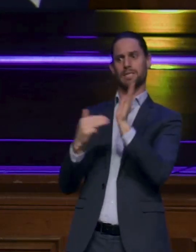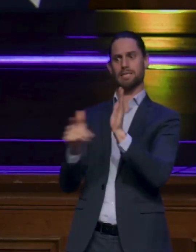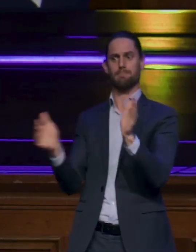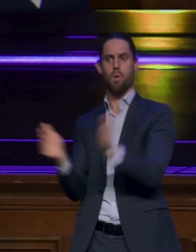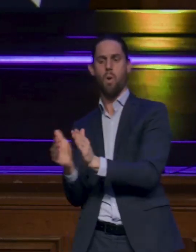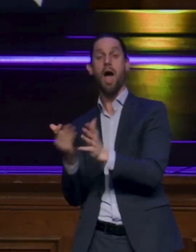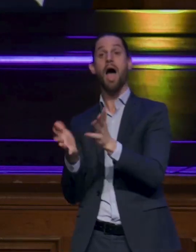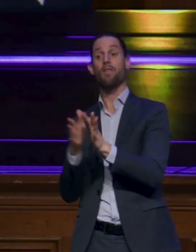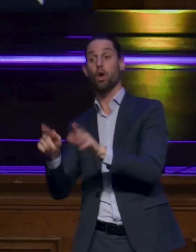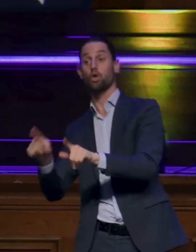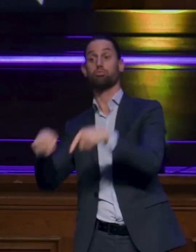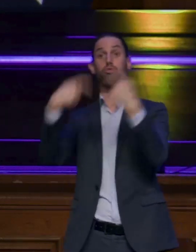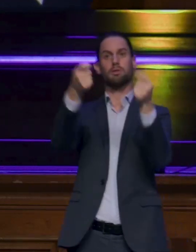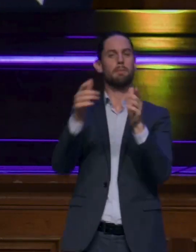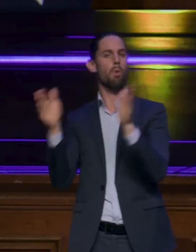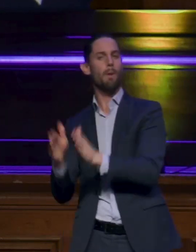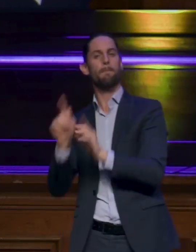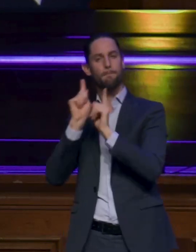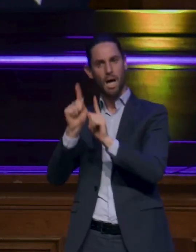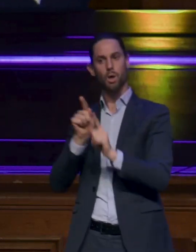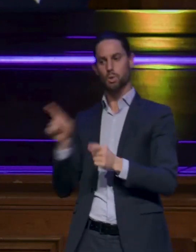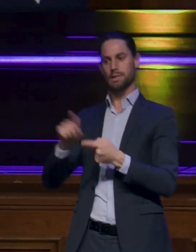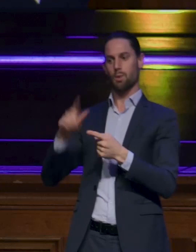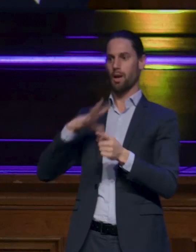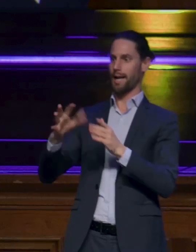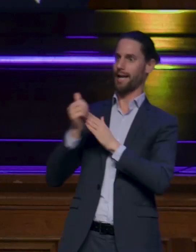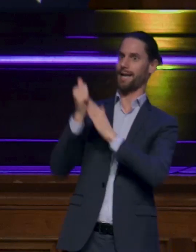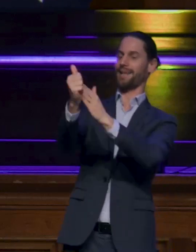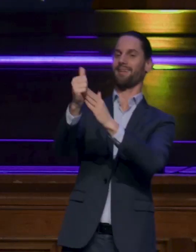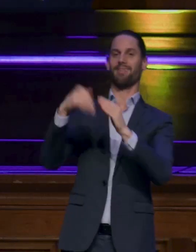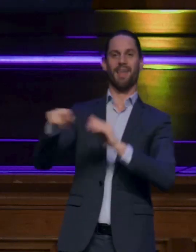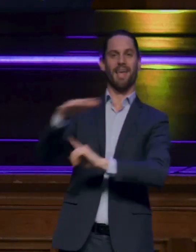nonetheless you want to lead the charge for change what will it take to get